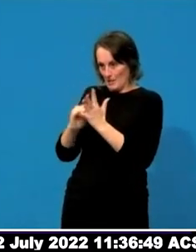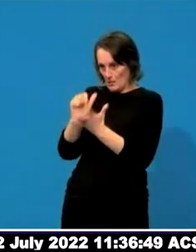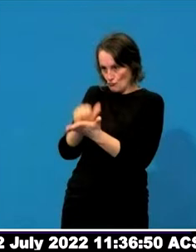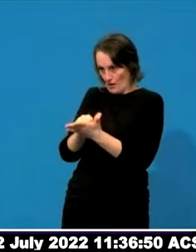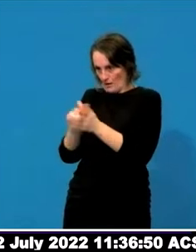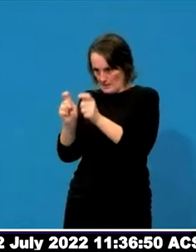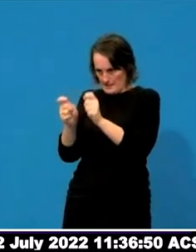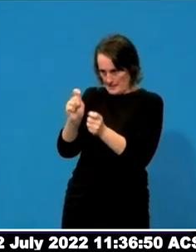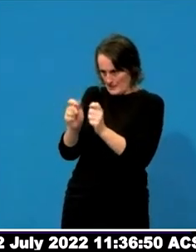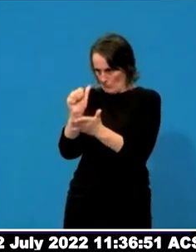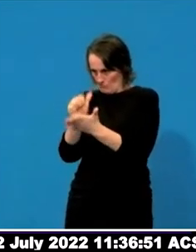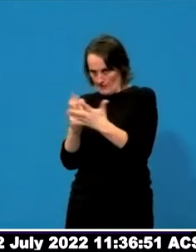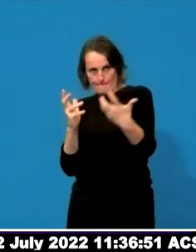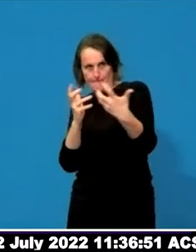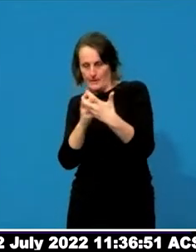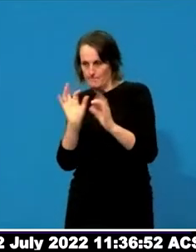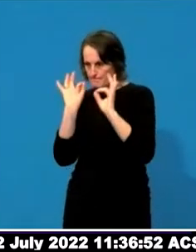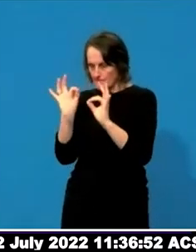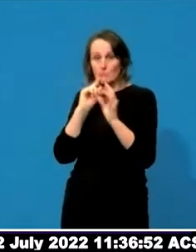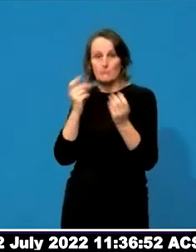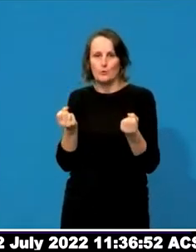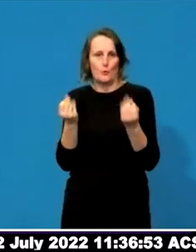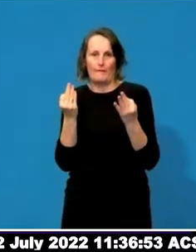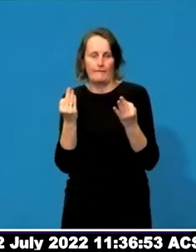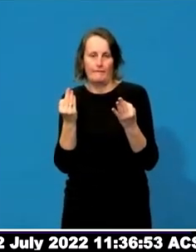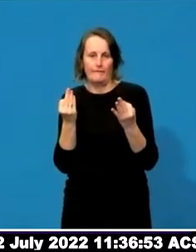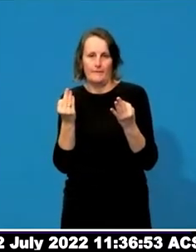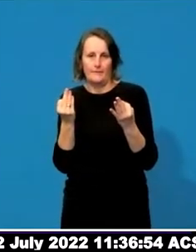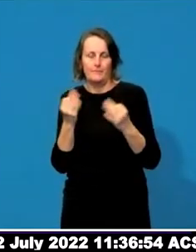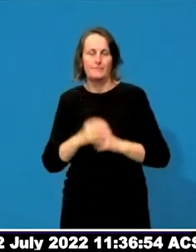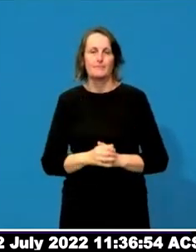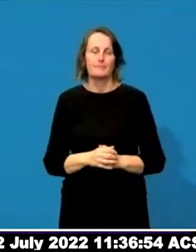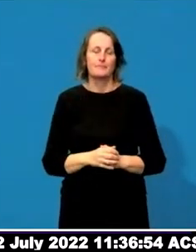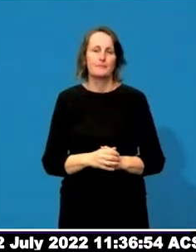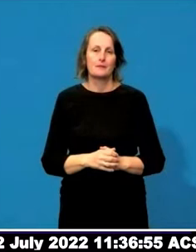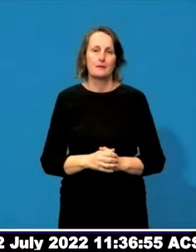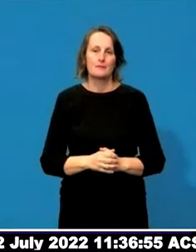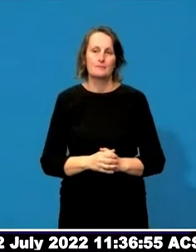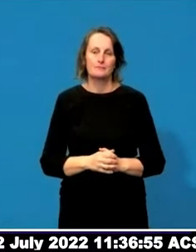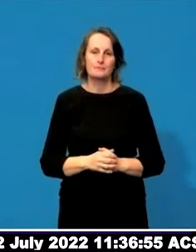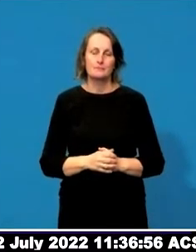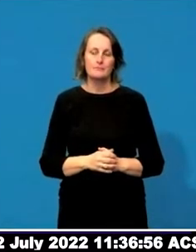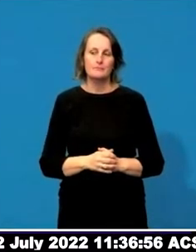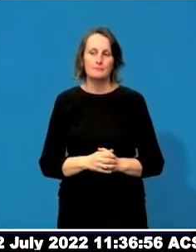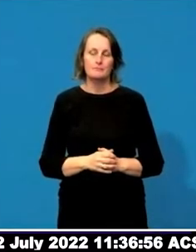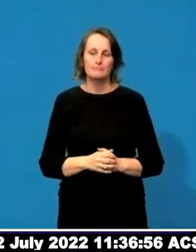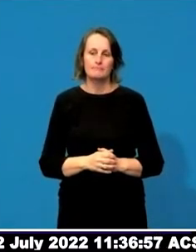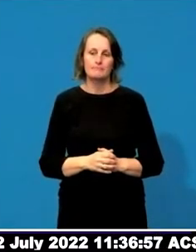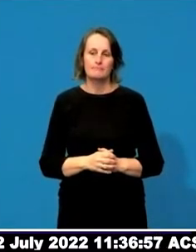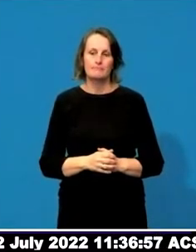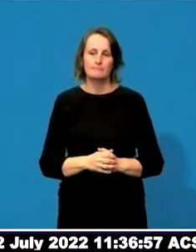was central to the benefit of that scheme, I would say it wasn't there